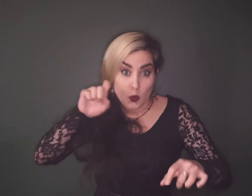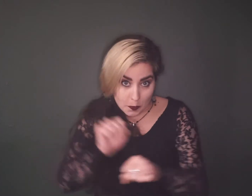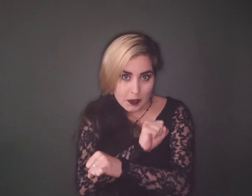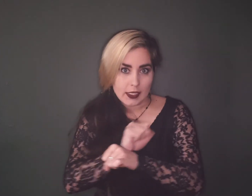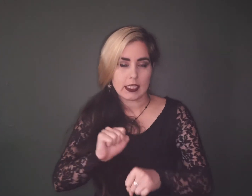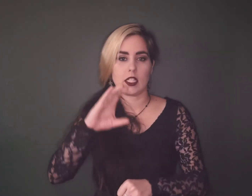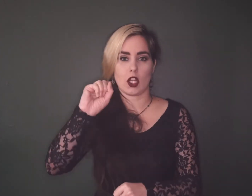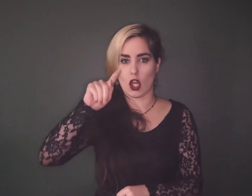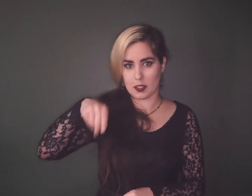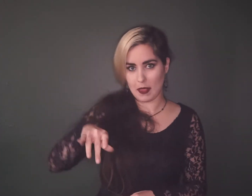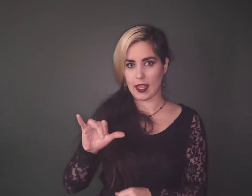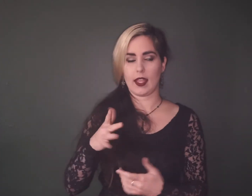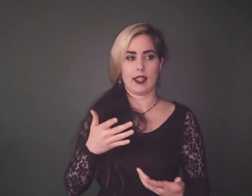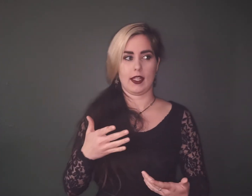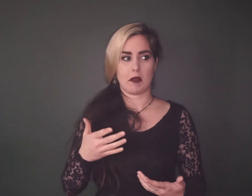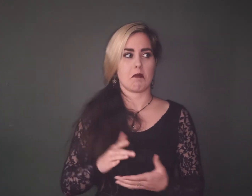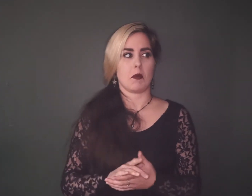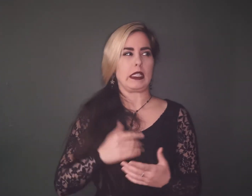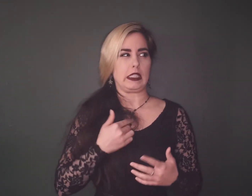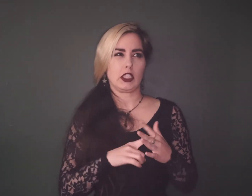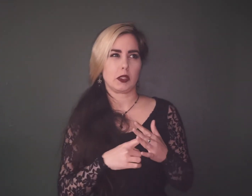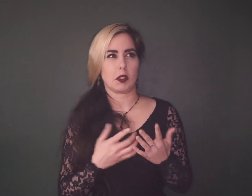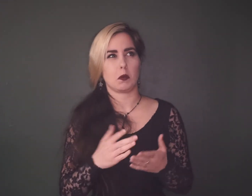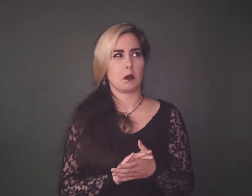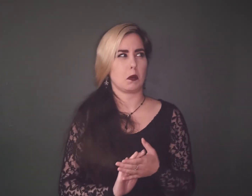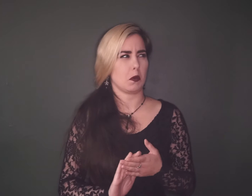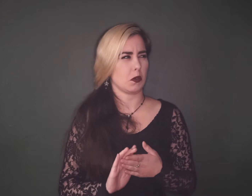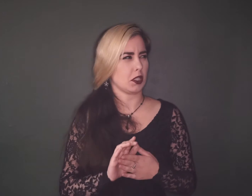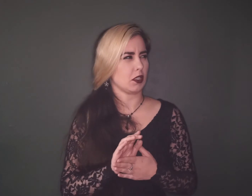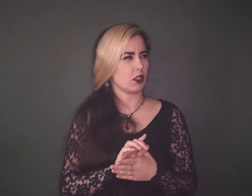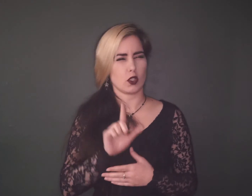But as far as actual cosplay. That would have started around 2012